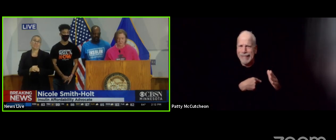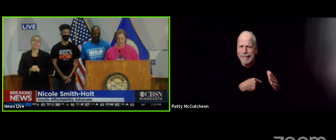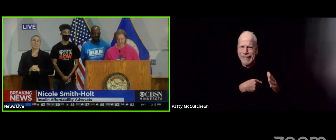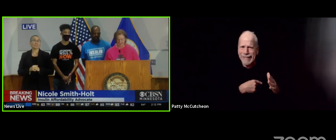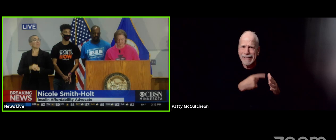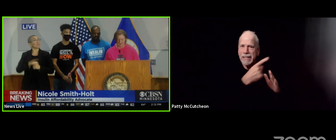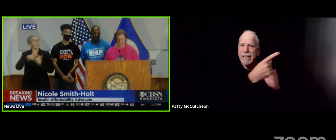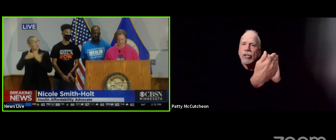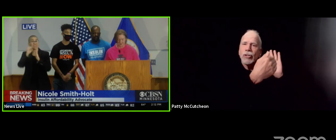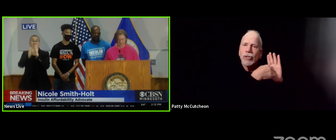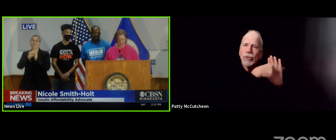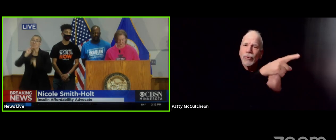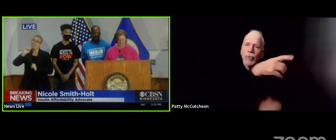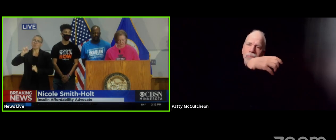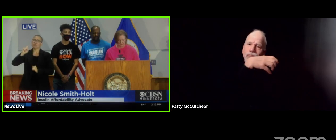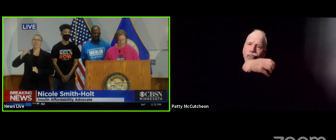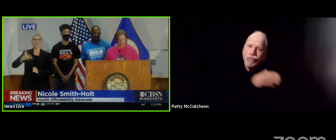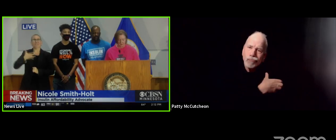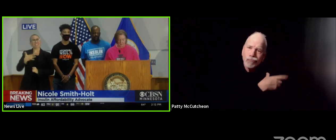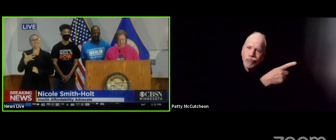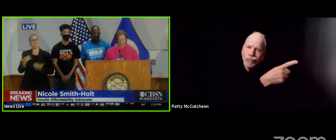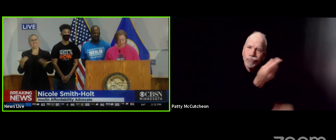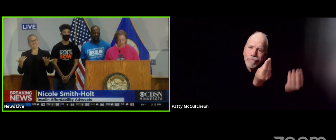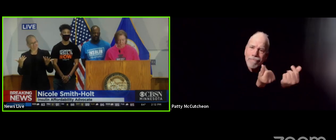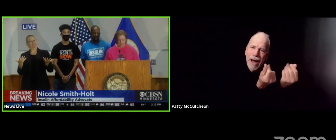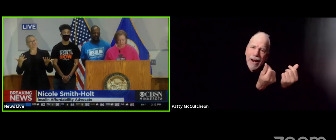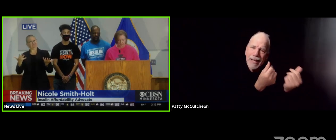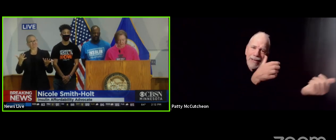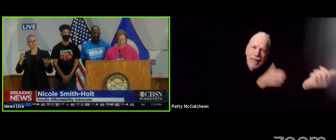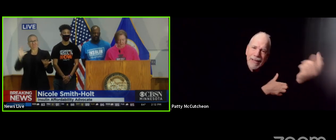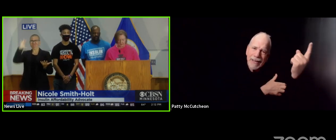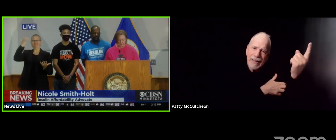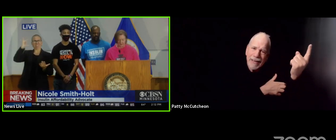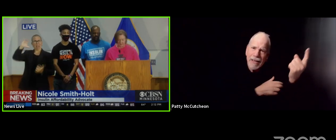DISGUSTED WITH THIS ATTITUDE. MY HOPE IS THAT AT THE END OF